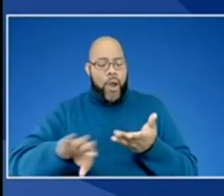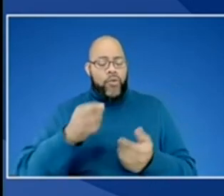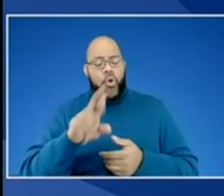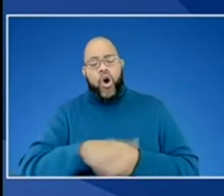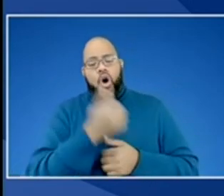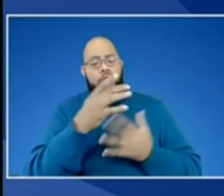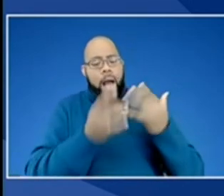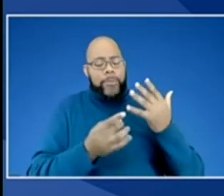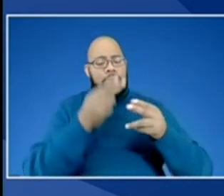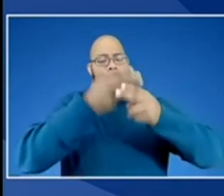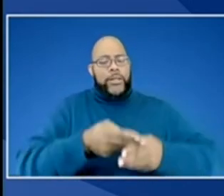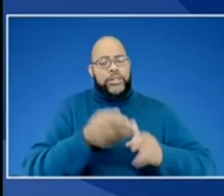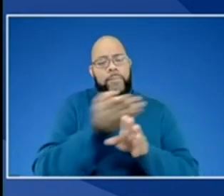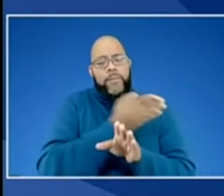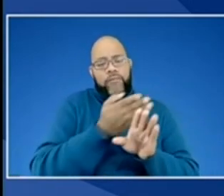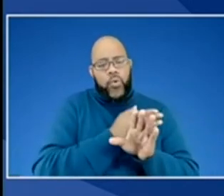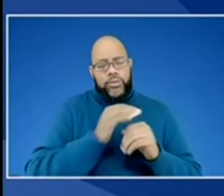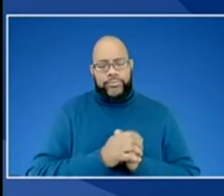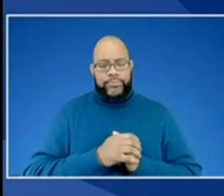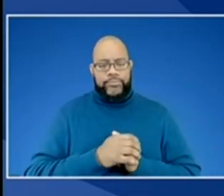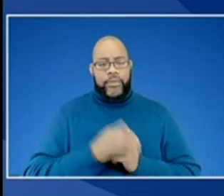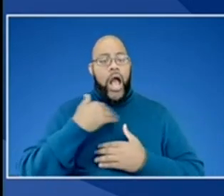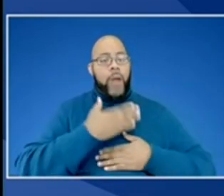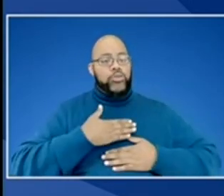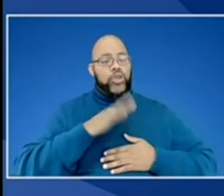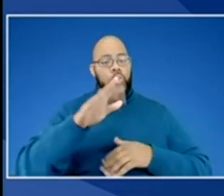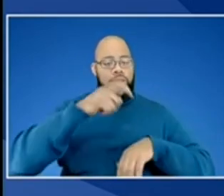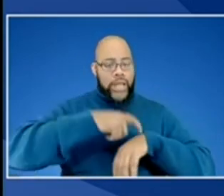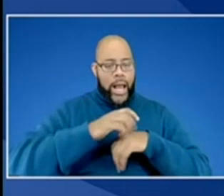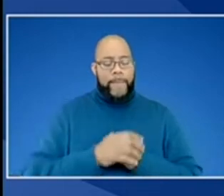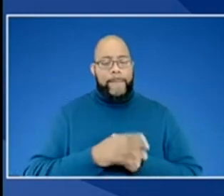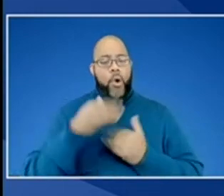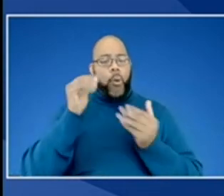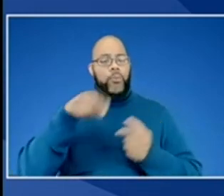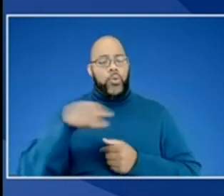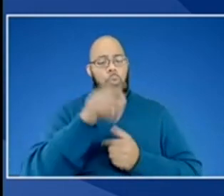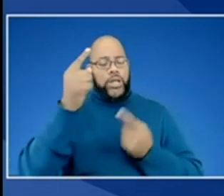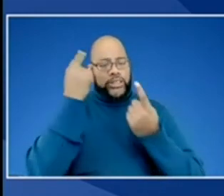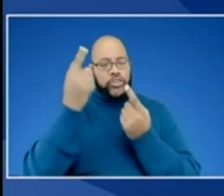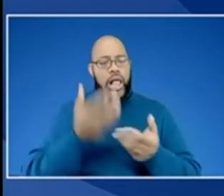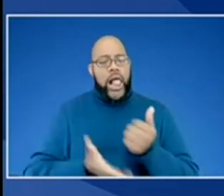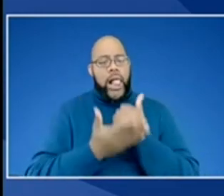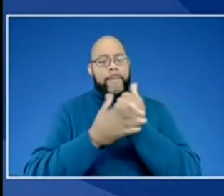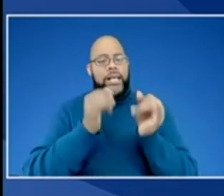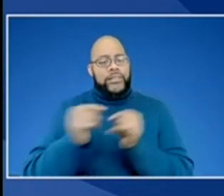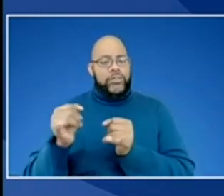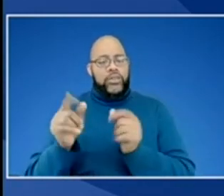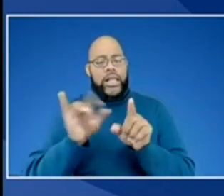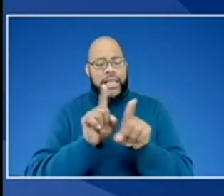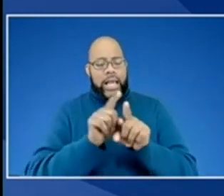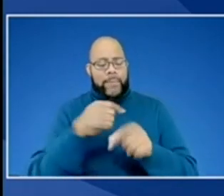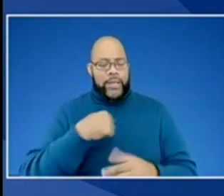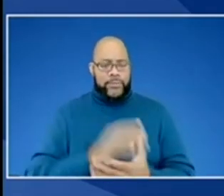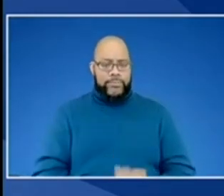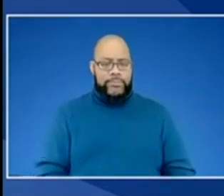mentioned earlier. I appreciate your time and hope you will consider helping individuals like me. Thank you.